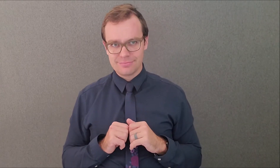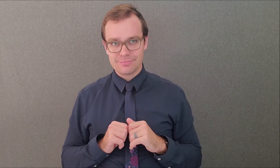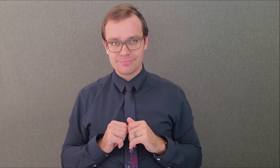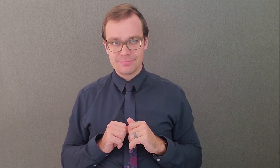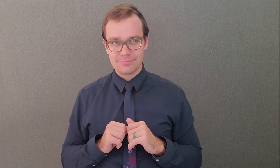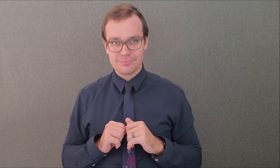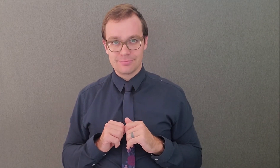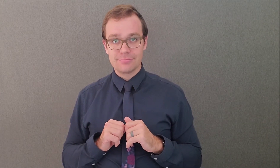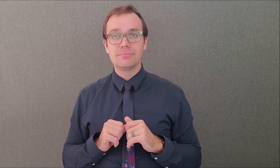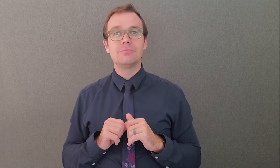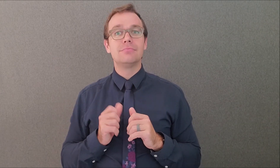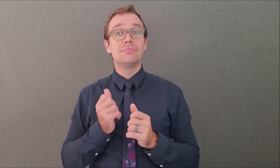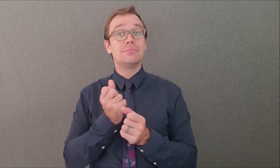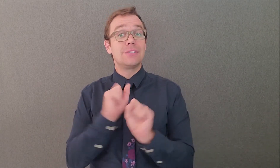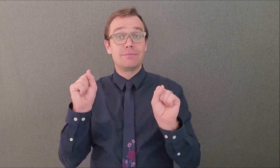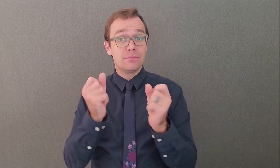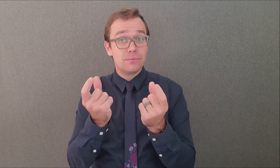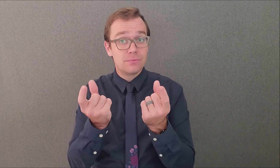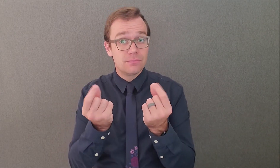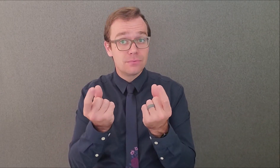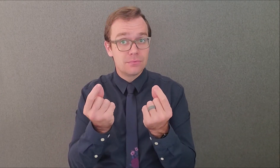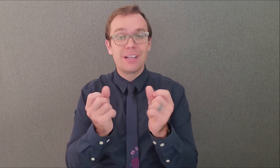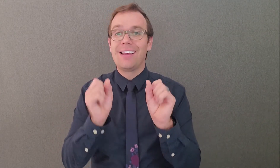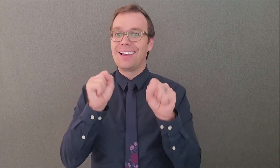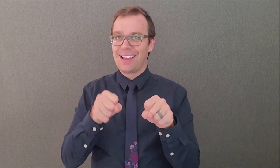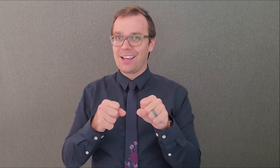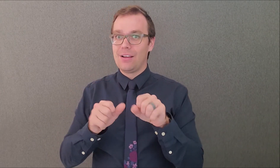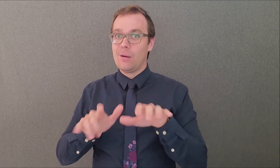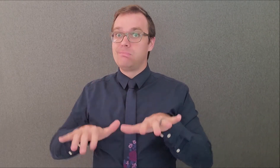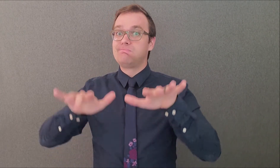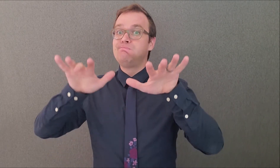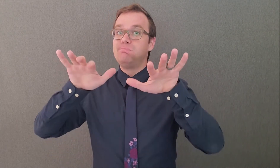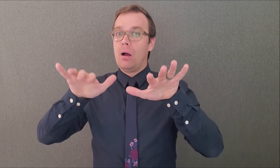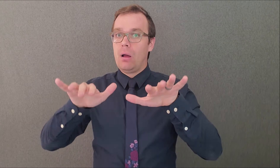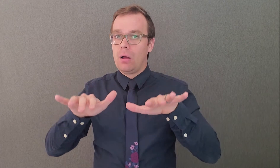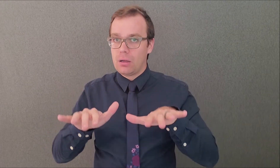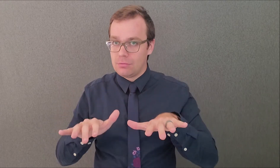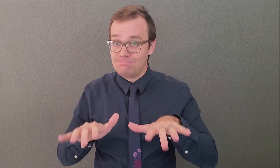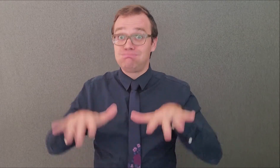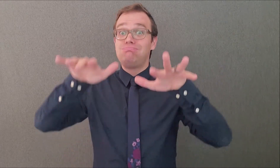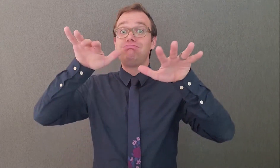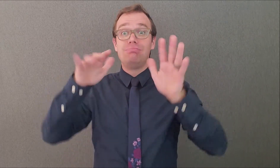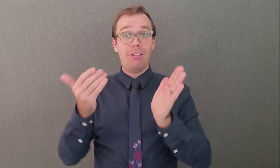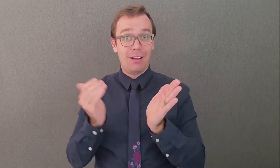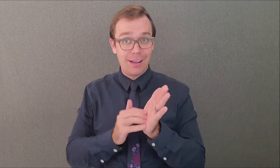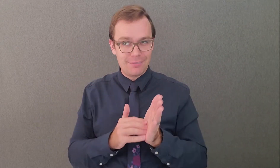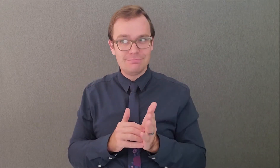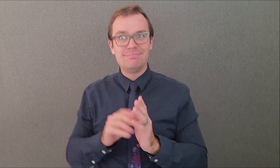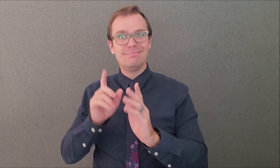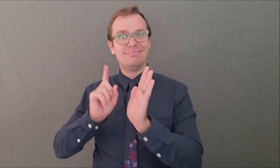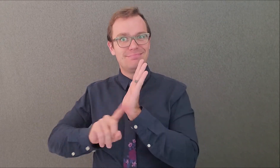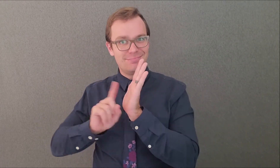Additional flooding or flash floods can occur. Listen for local warnings and information.